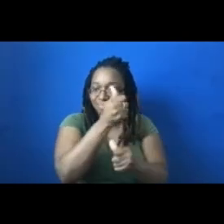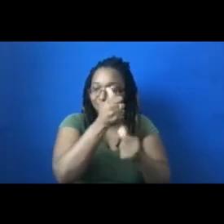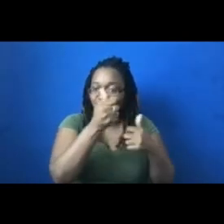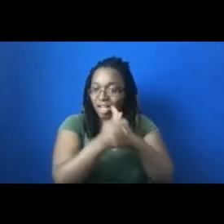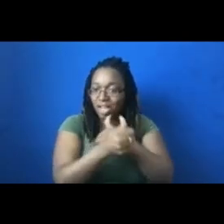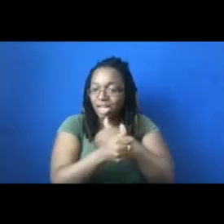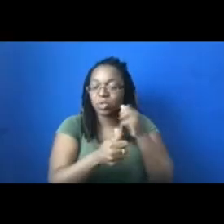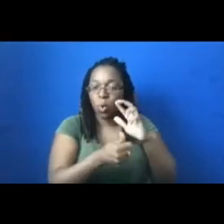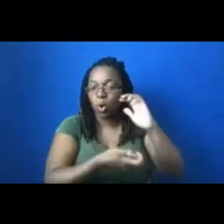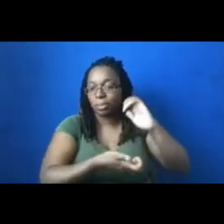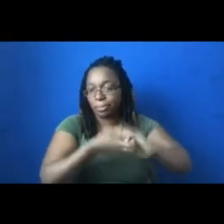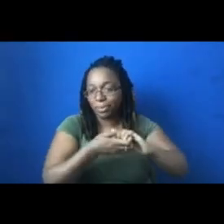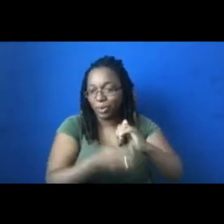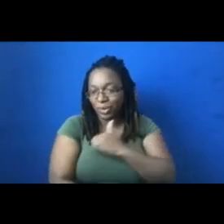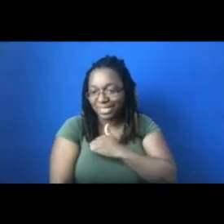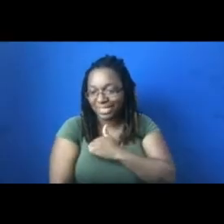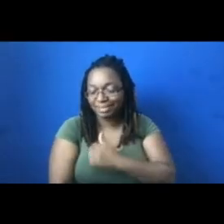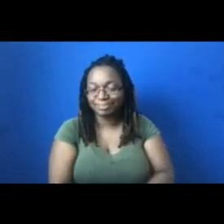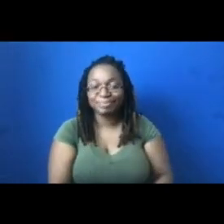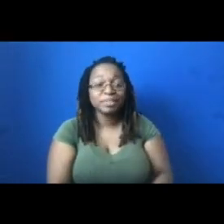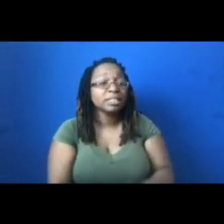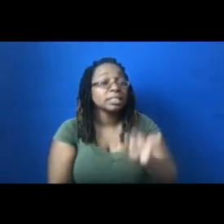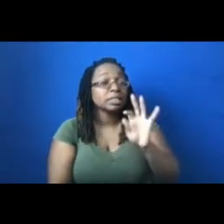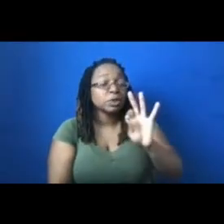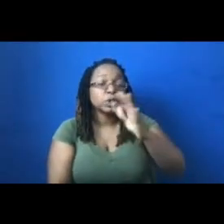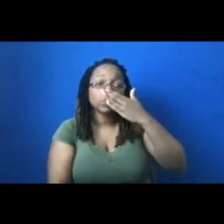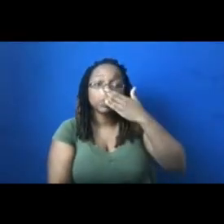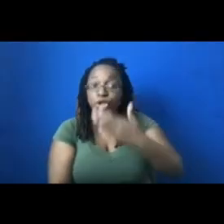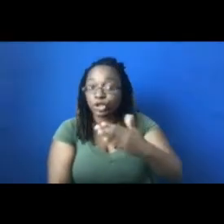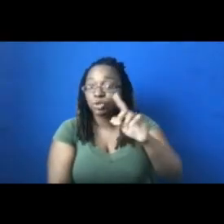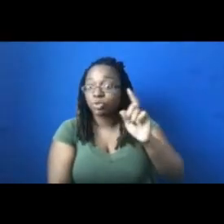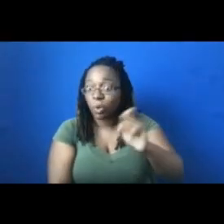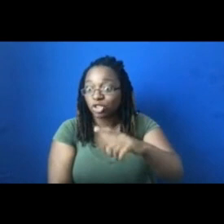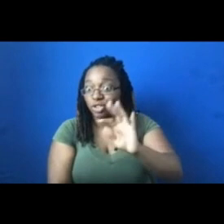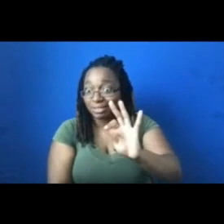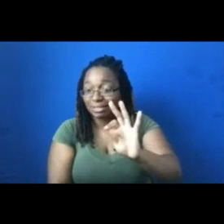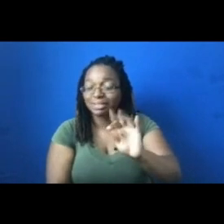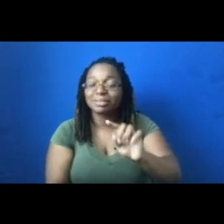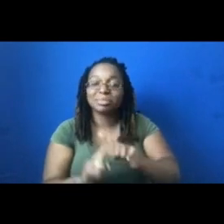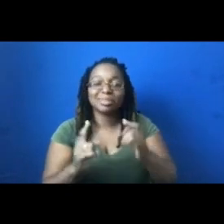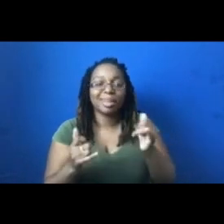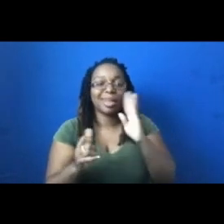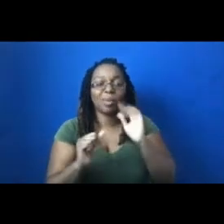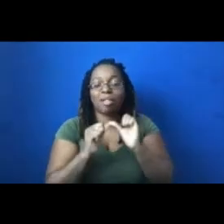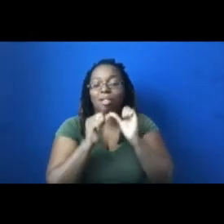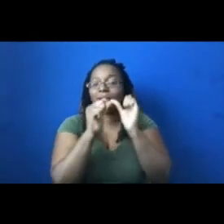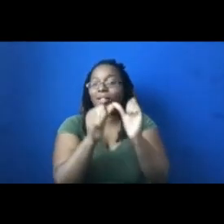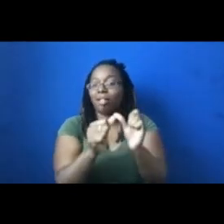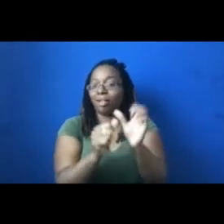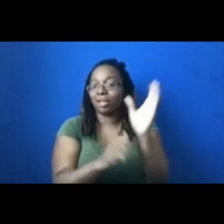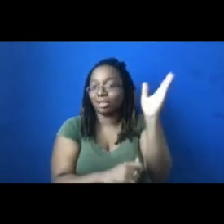I'm going to move on to the next section of the webinar, and we'll continue the q&a a bit later. Thank you for those.